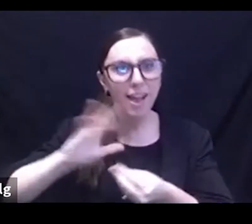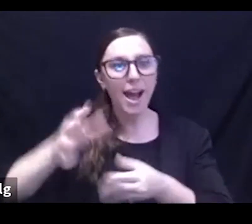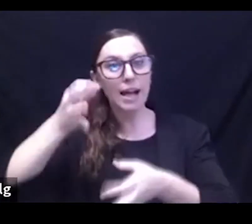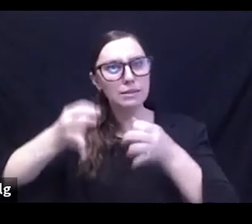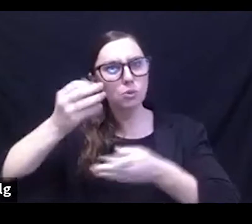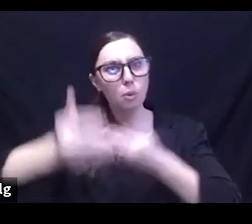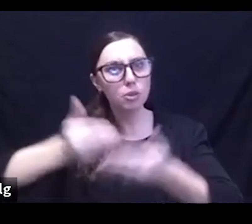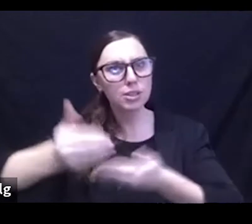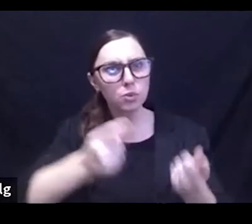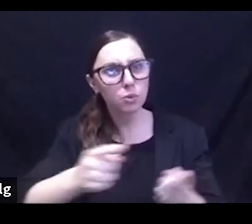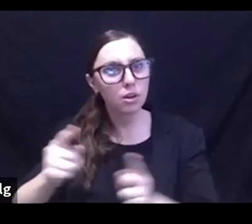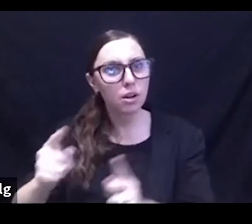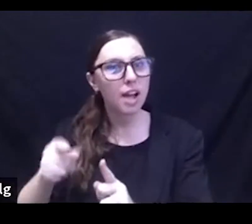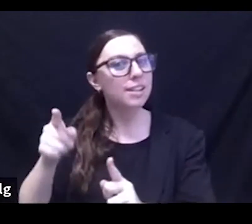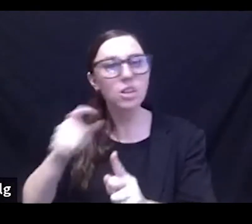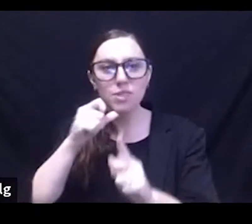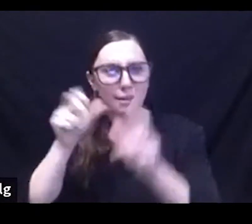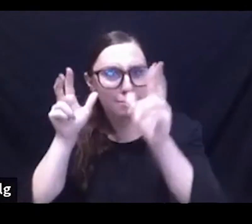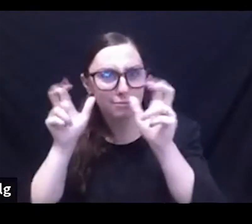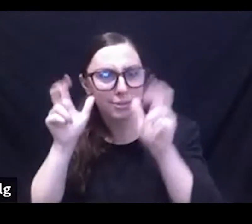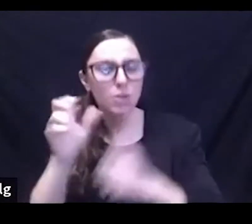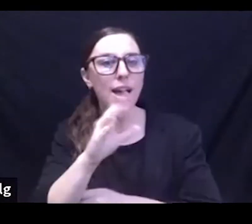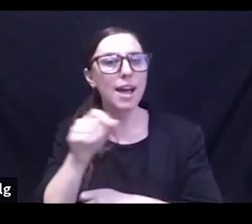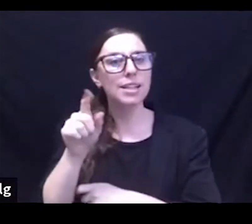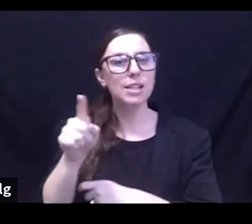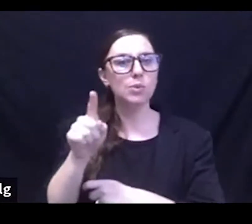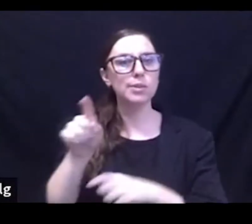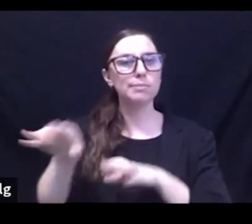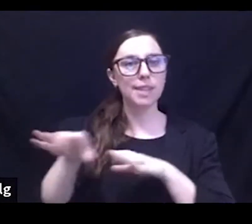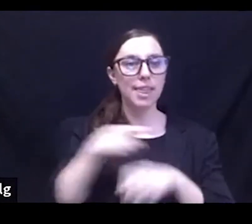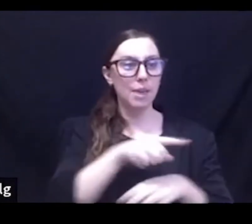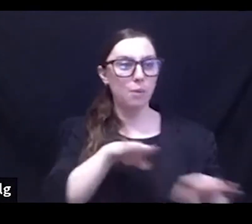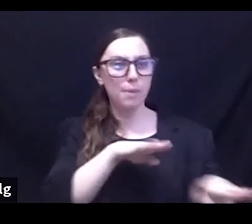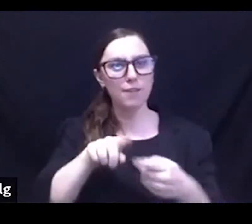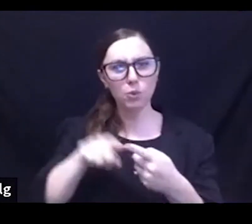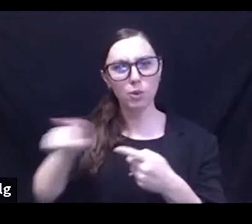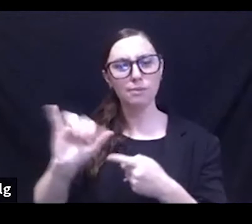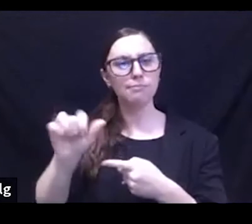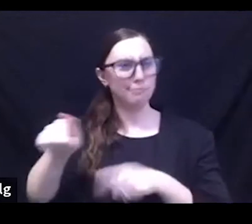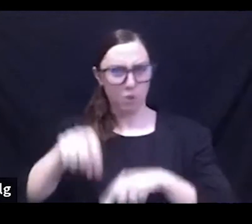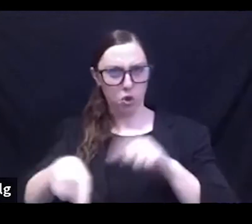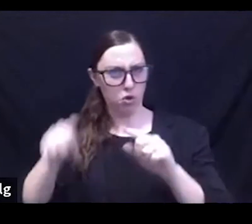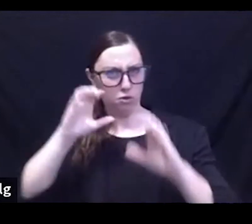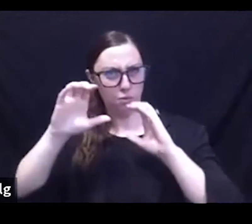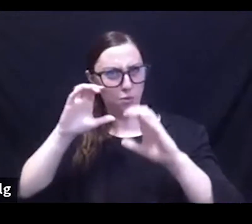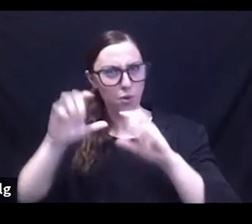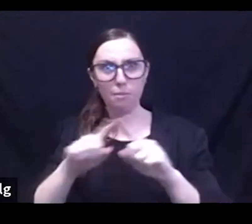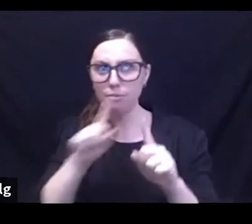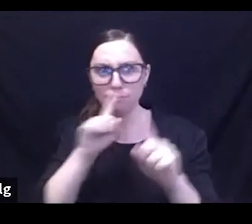occurring, was not being heard and was being treated as somebody who can't communicate, even though it was very clear that he could